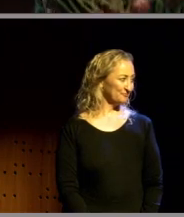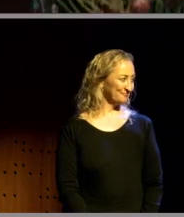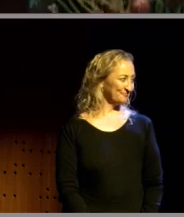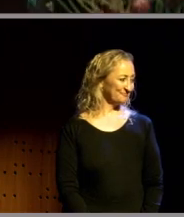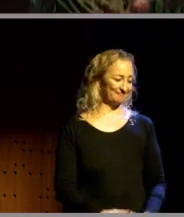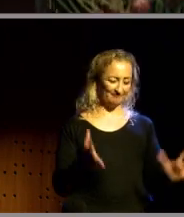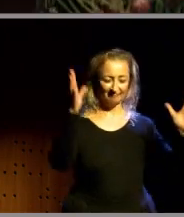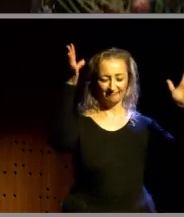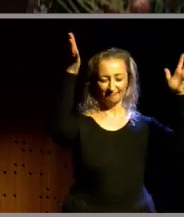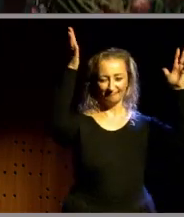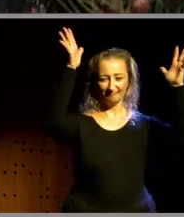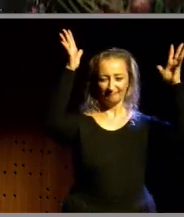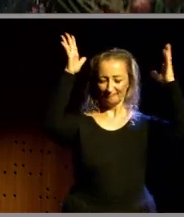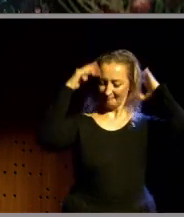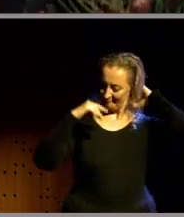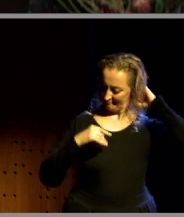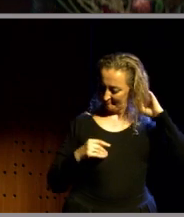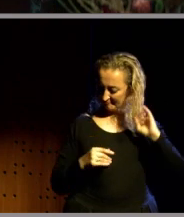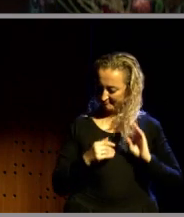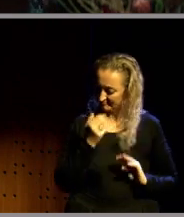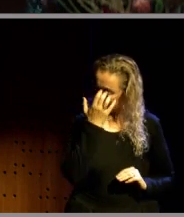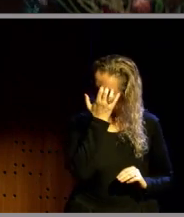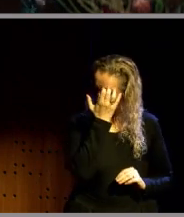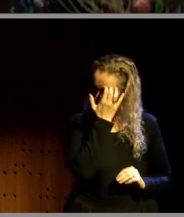Thank you.